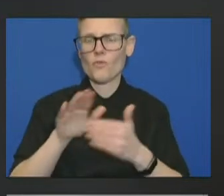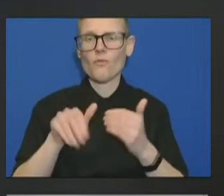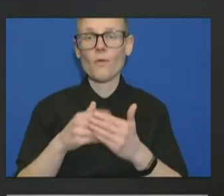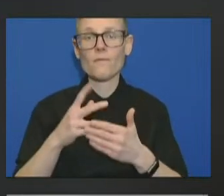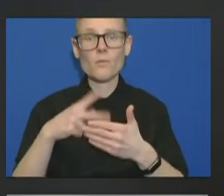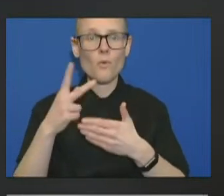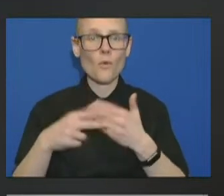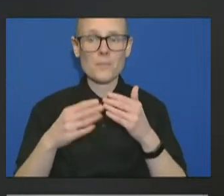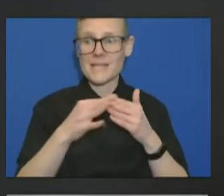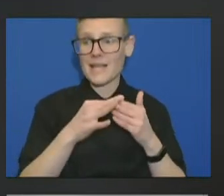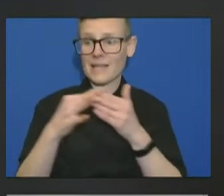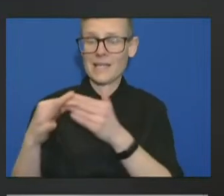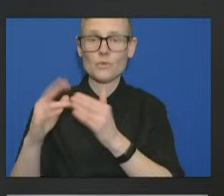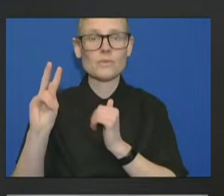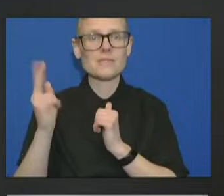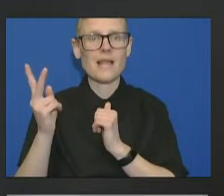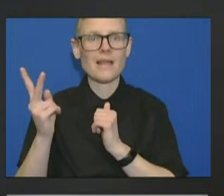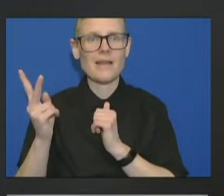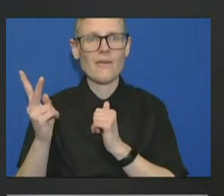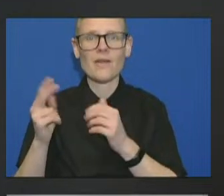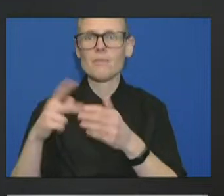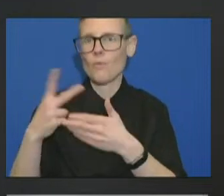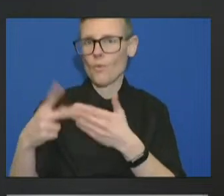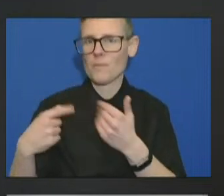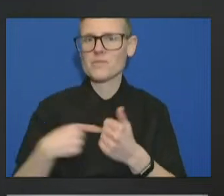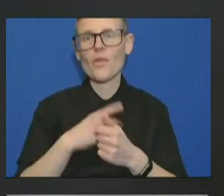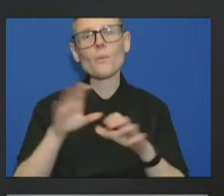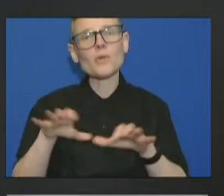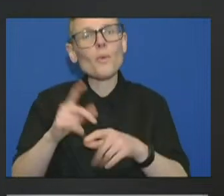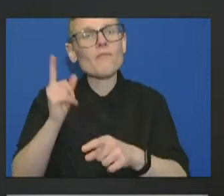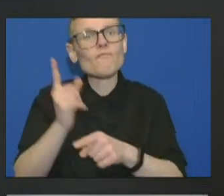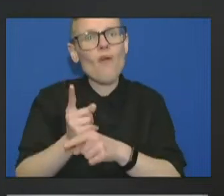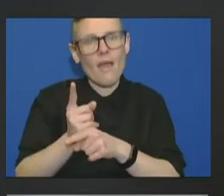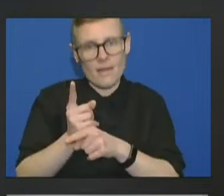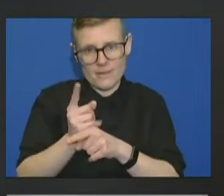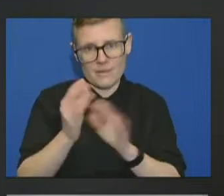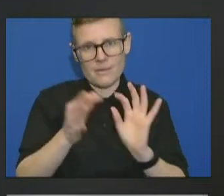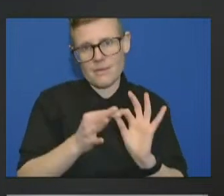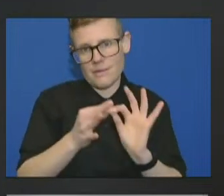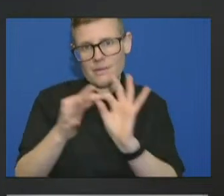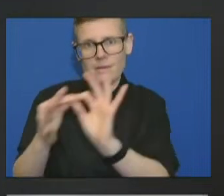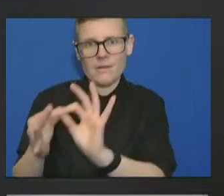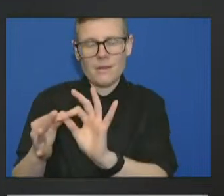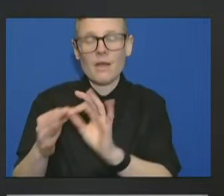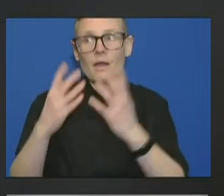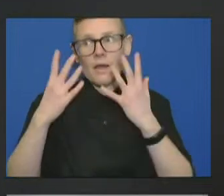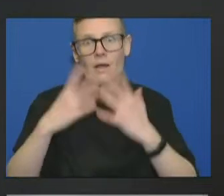need to do a way more comprehensive approach of the programs that lead into